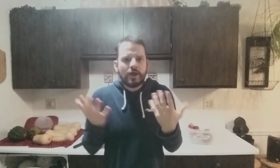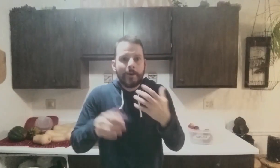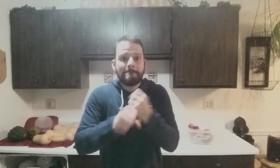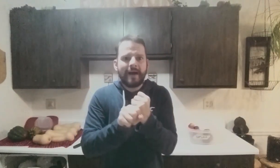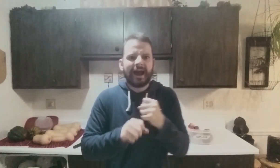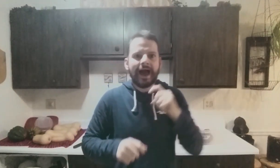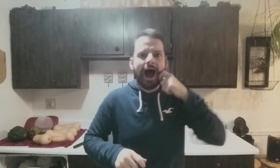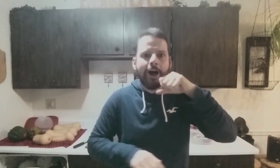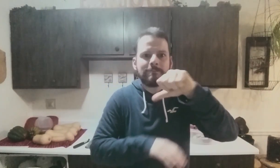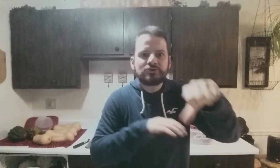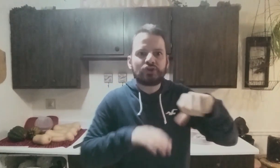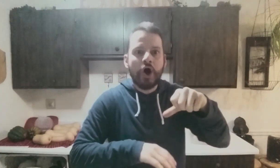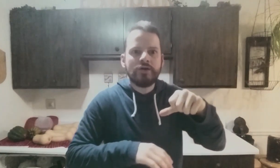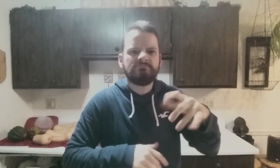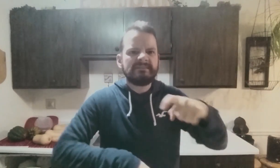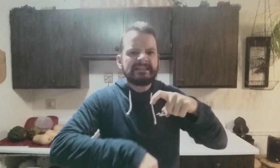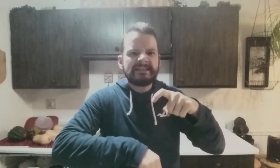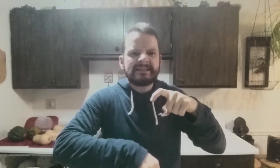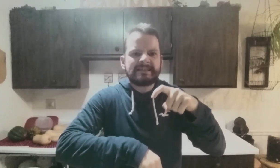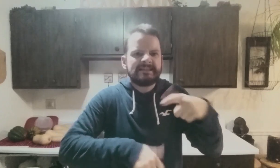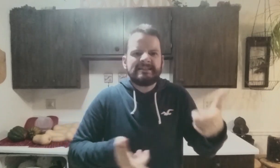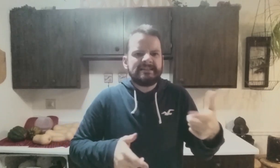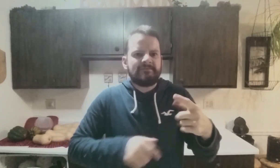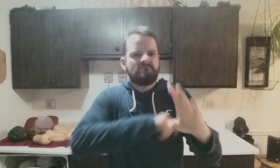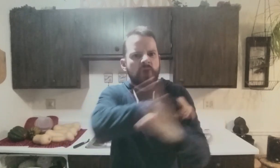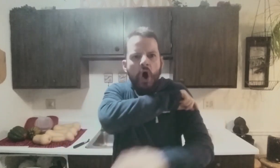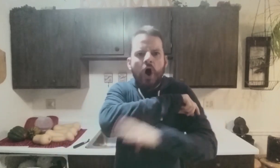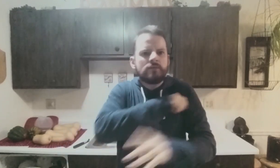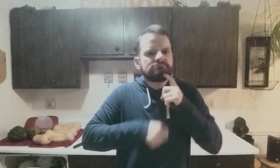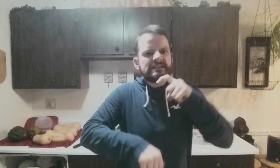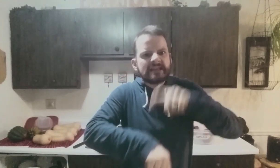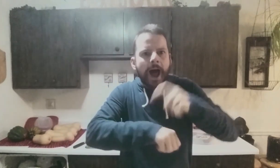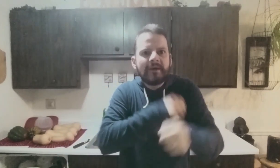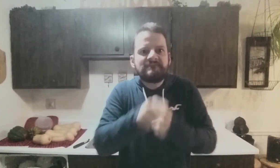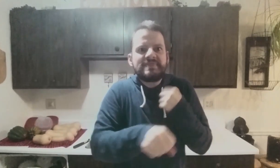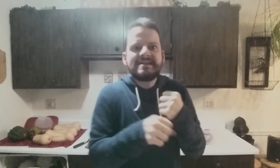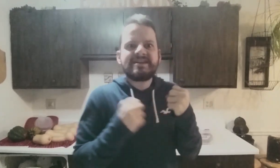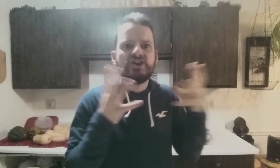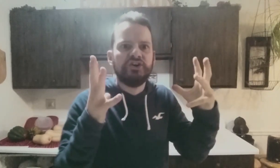We're making apple sauce here! It's fall and it's the time of the year!